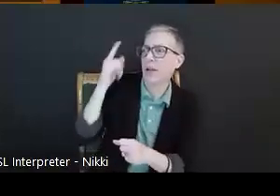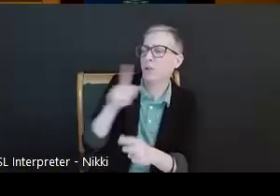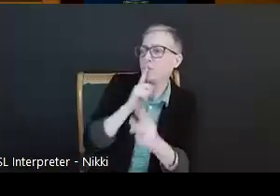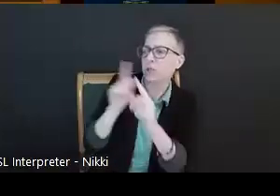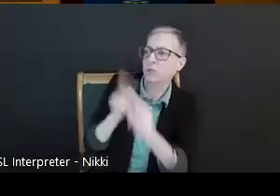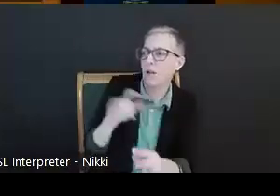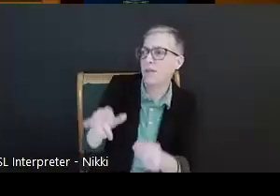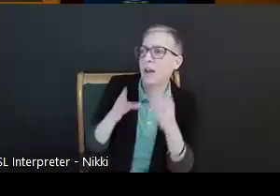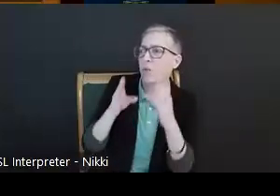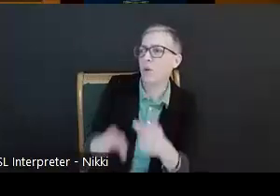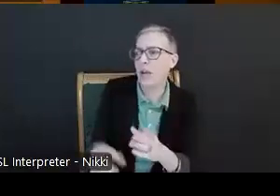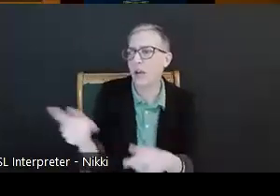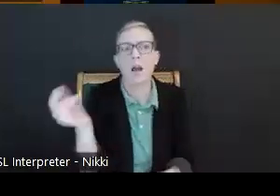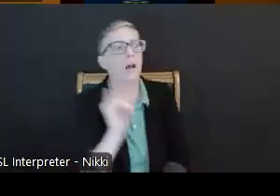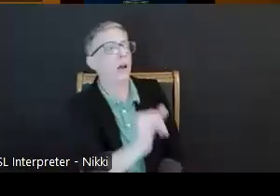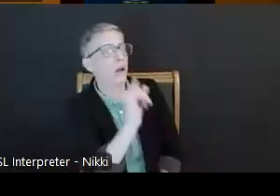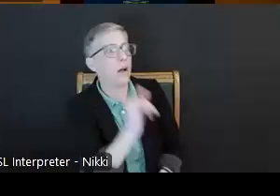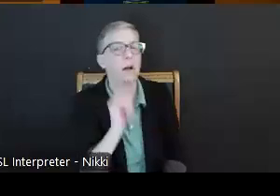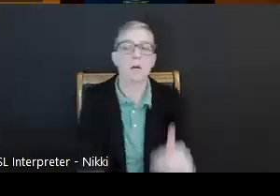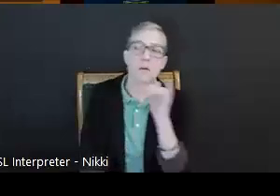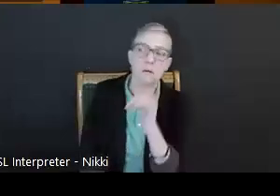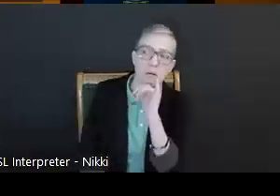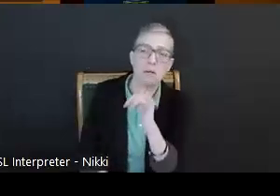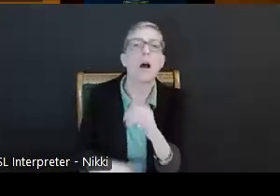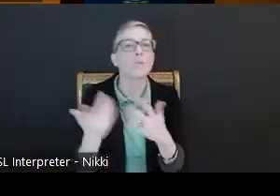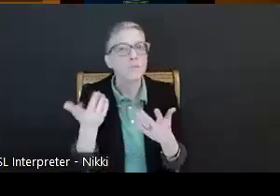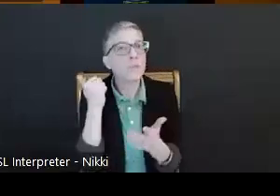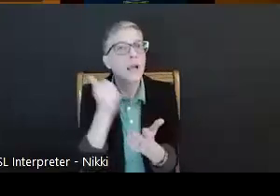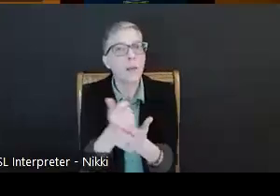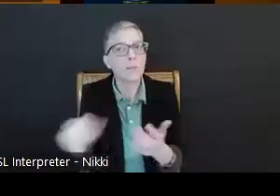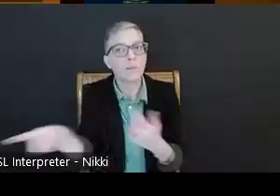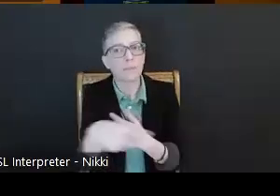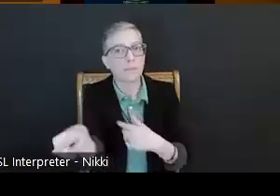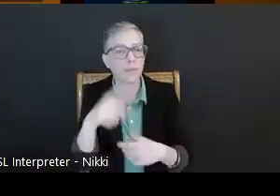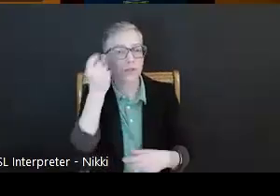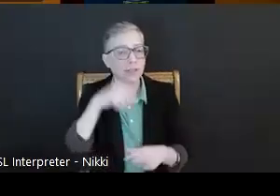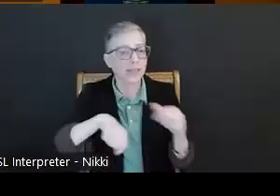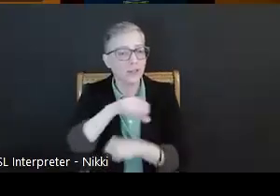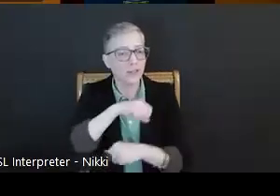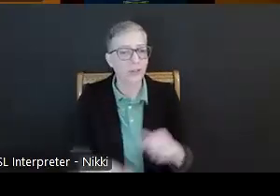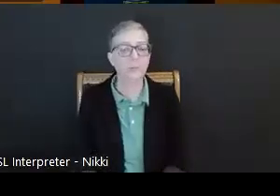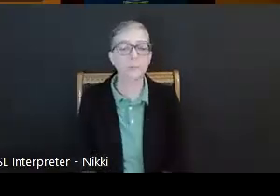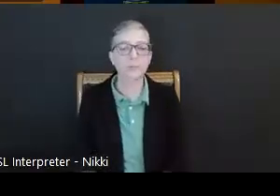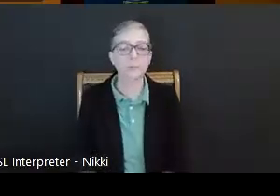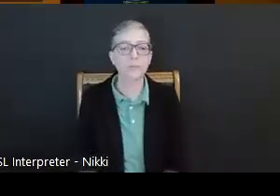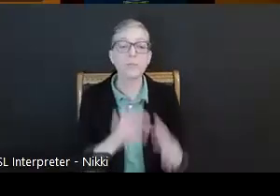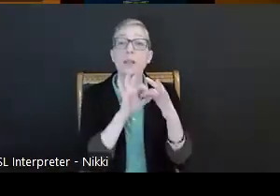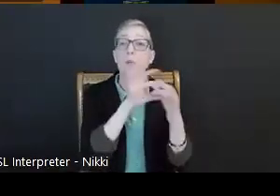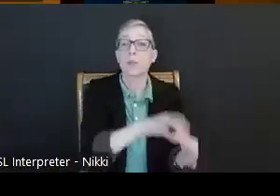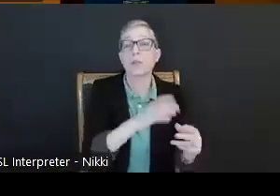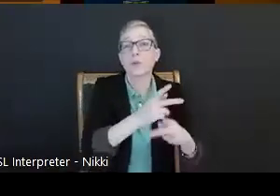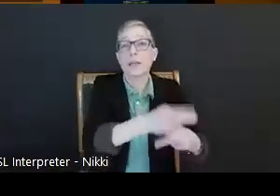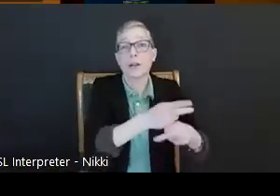so that kind of came through a lot too and then specific to the caregivers really again um making